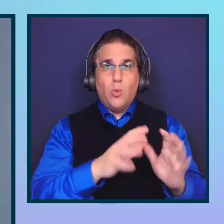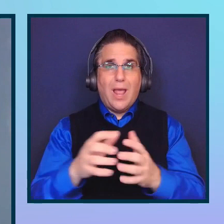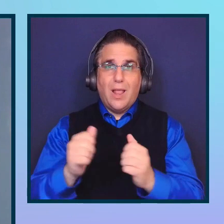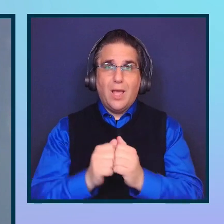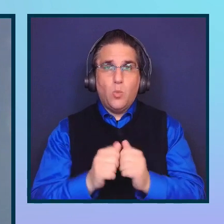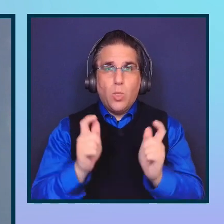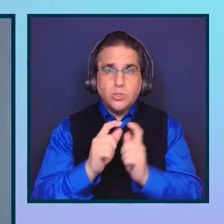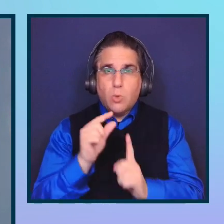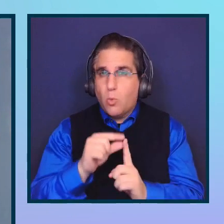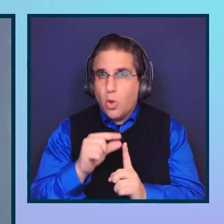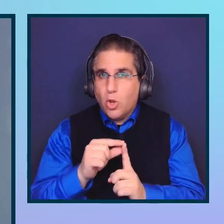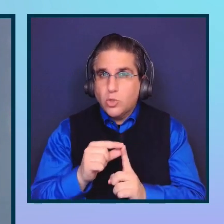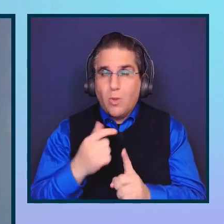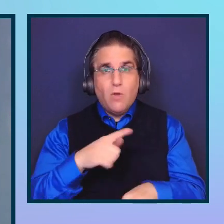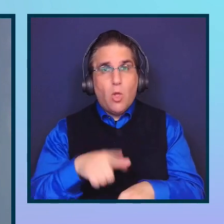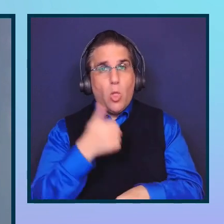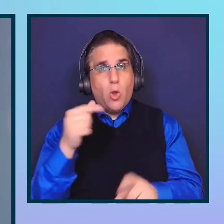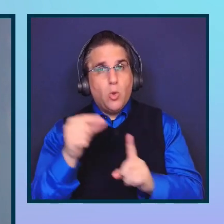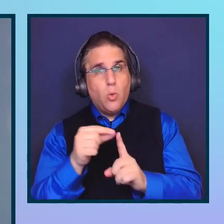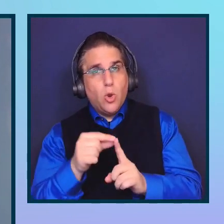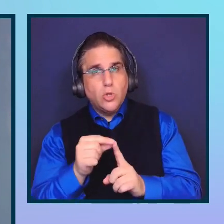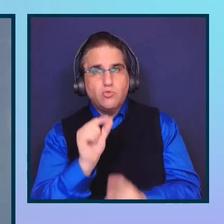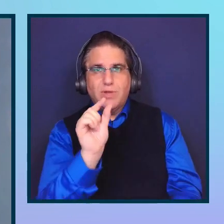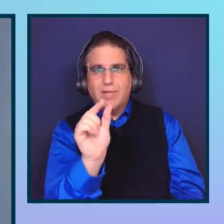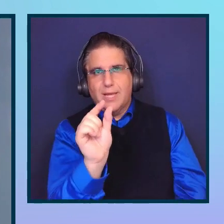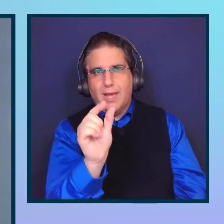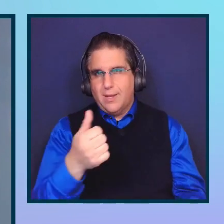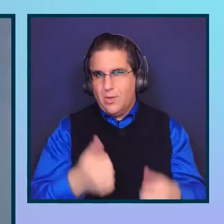that are longer words or like really tiny? So then you need to consider all of that, (Liz mumbling)